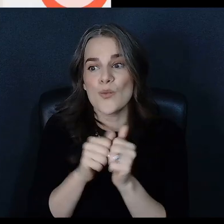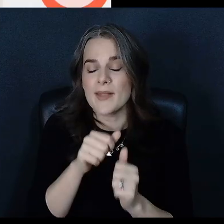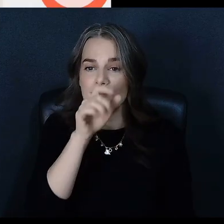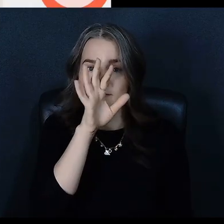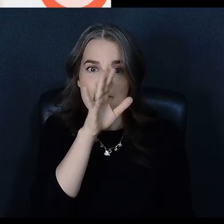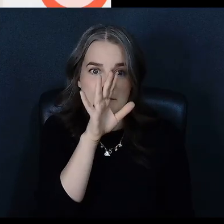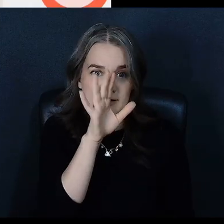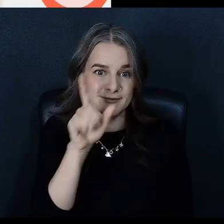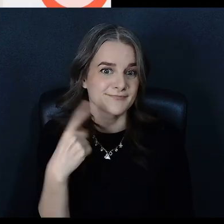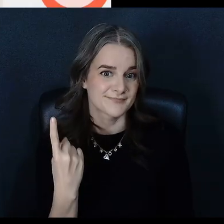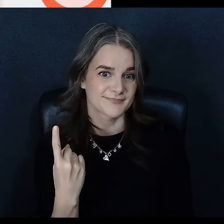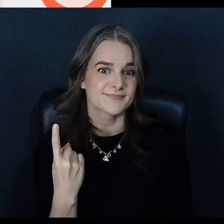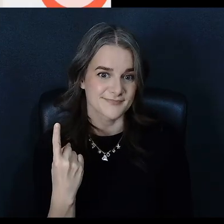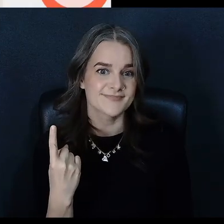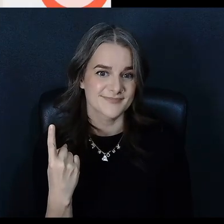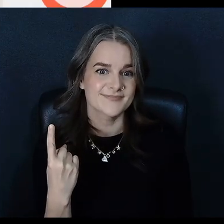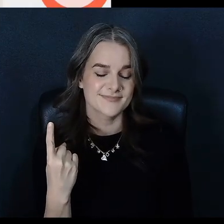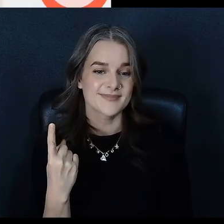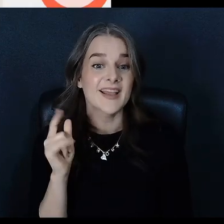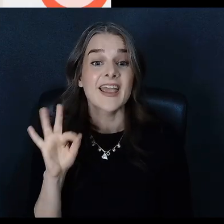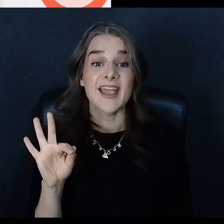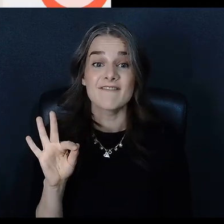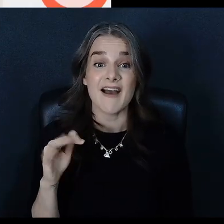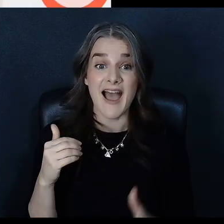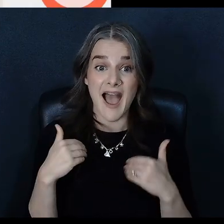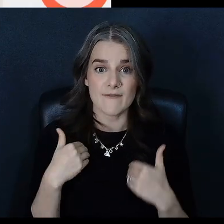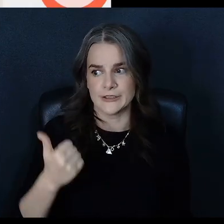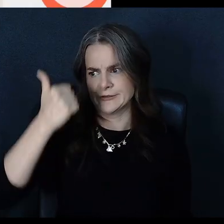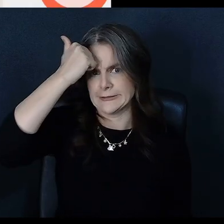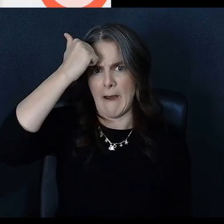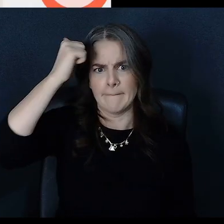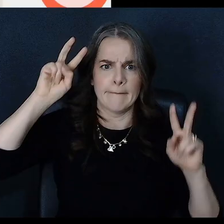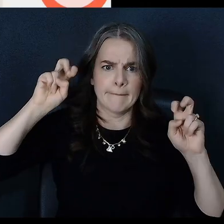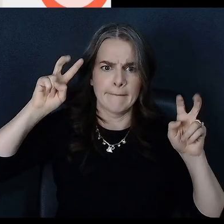So even if I have, for lack of a better word, a dumb appliance-- so not a smart appliance but just something